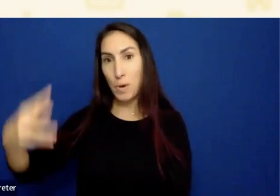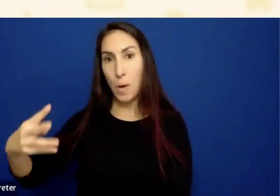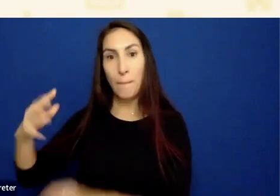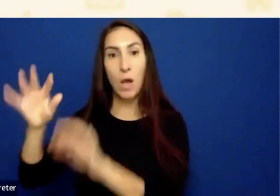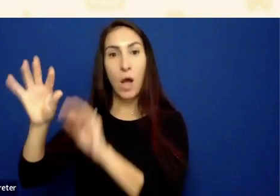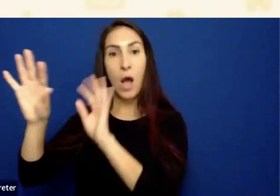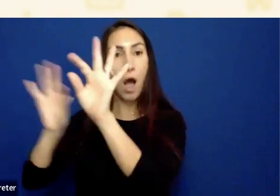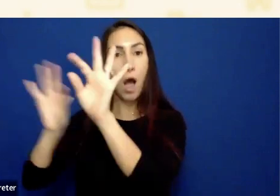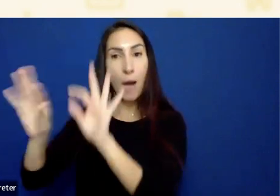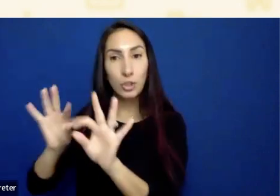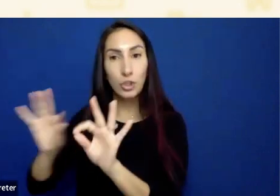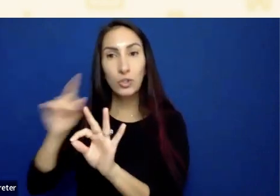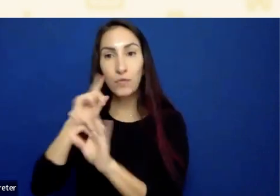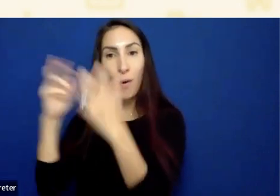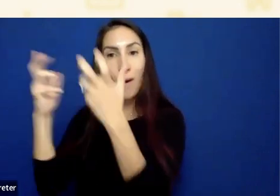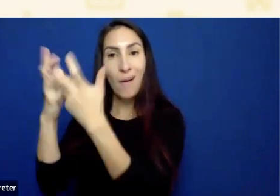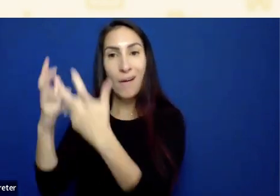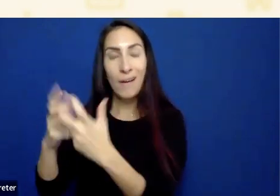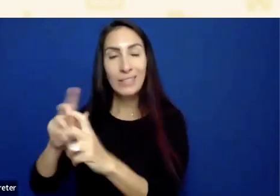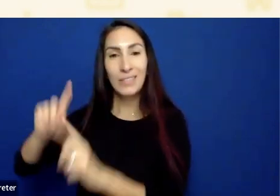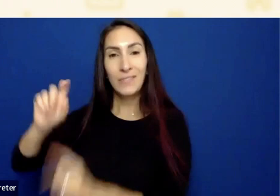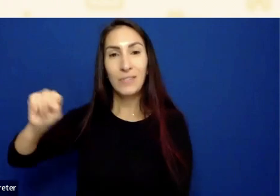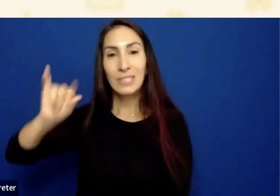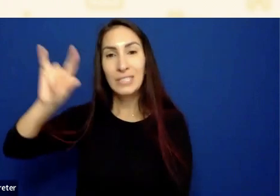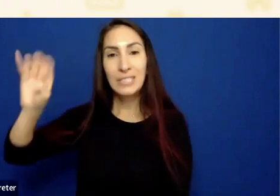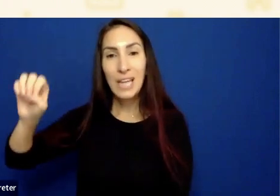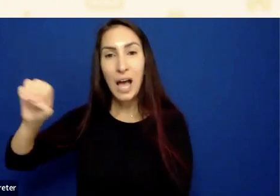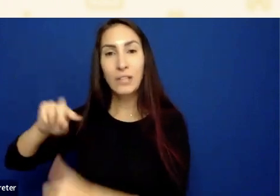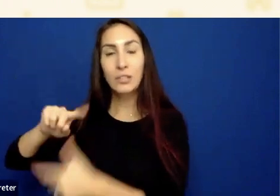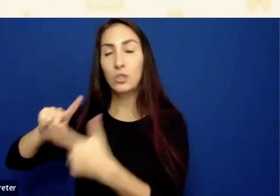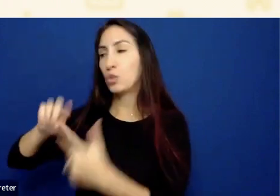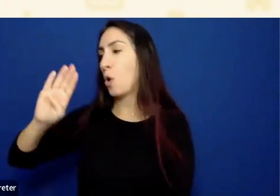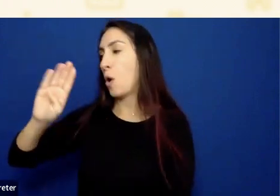So for example, Aubergine, Blackout, Canary, Electric.